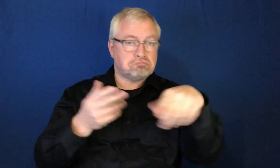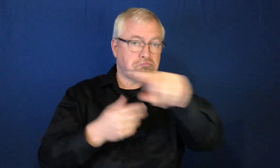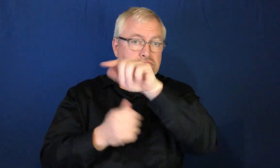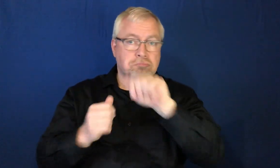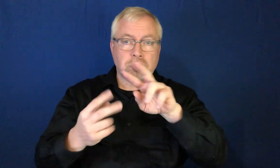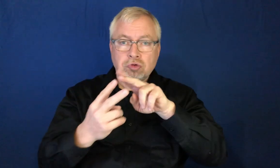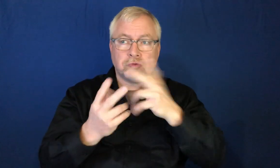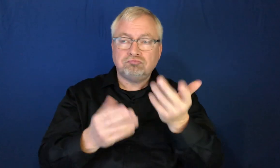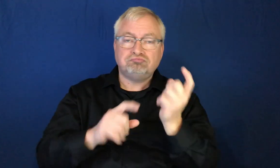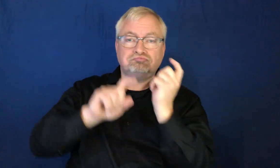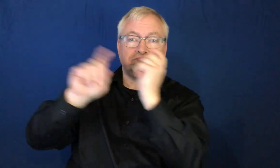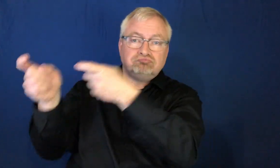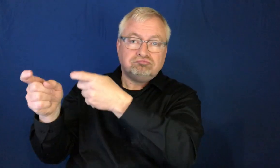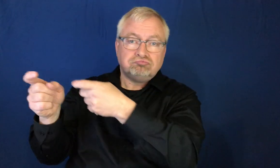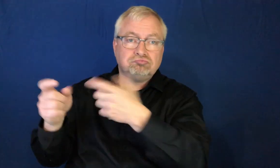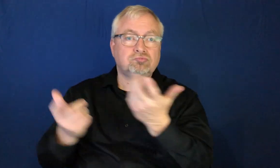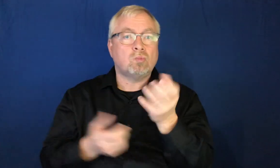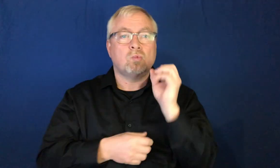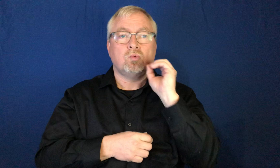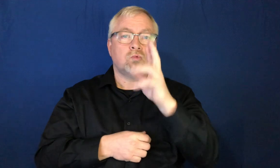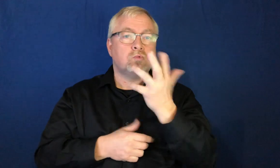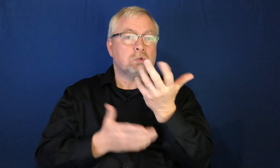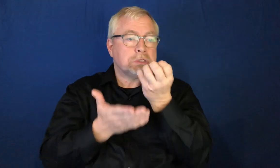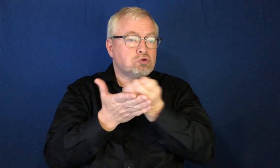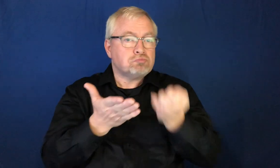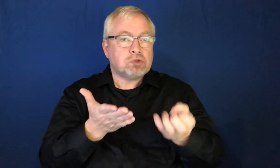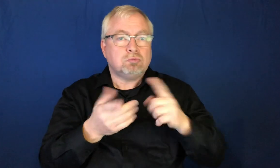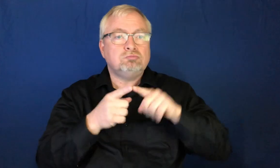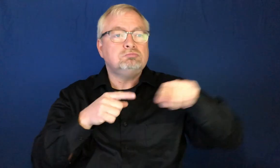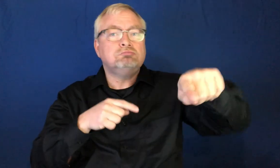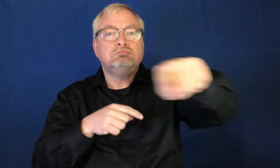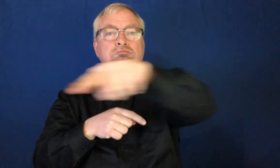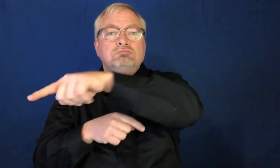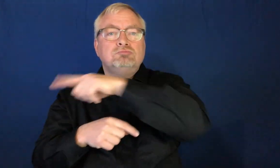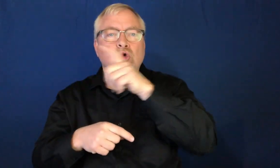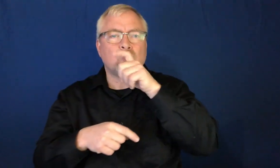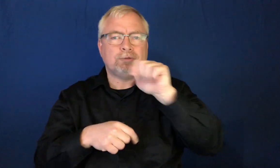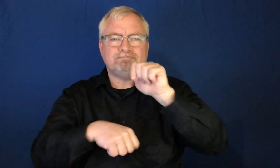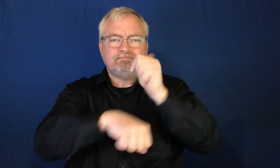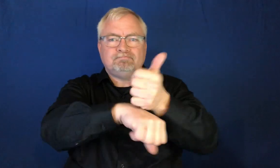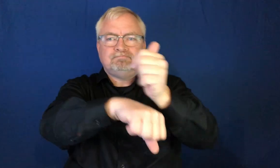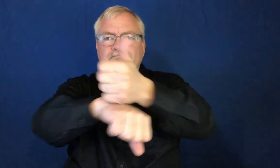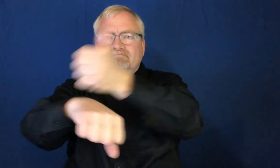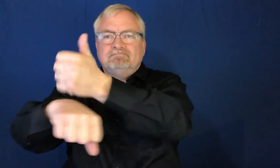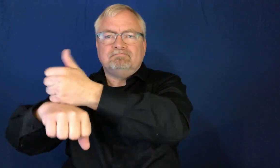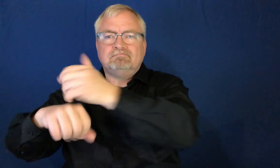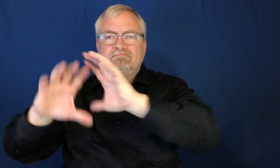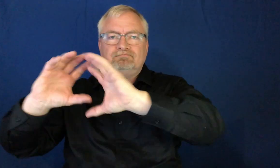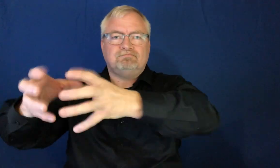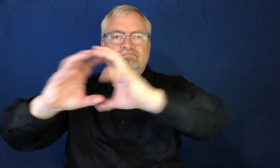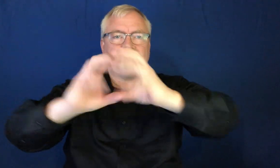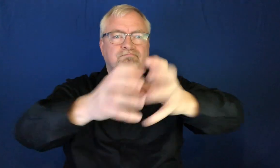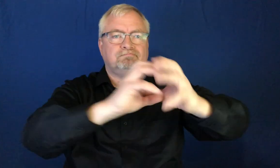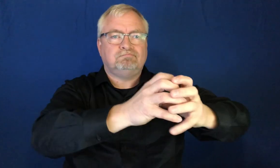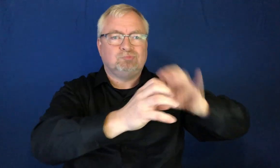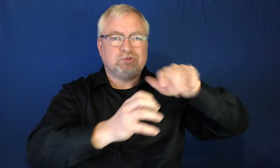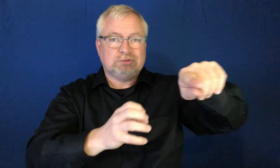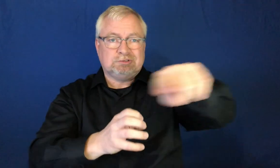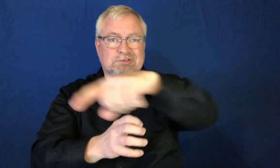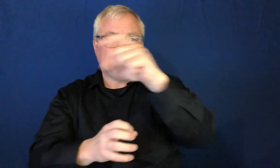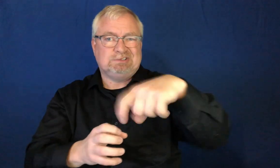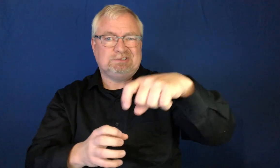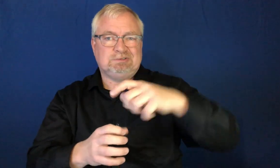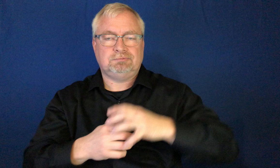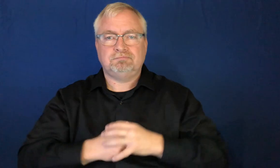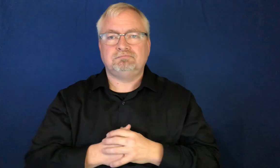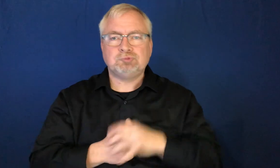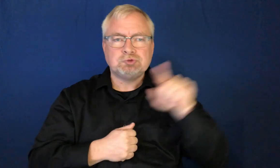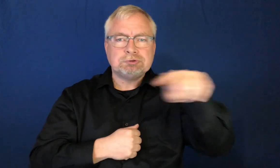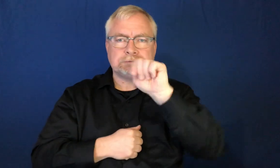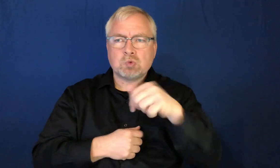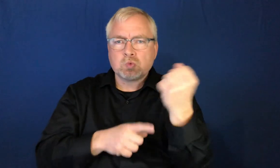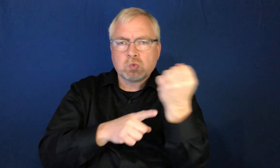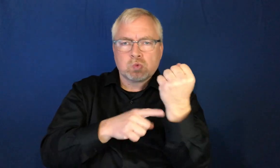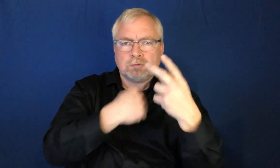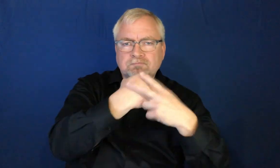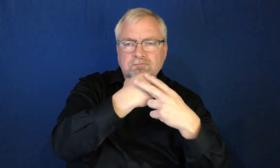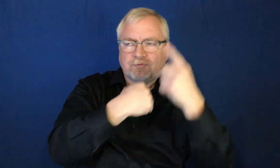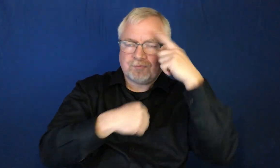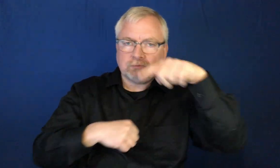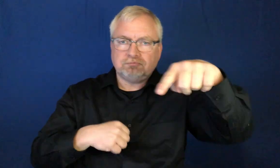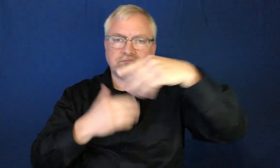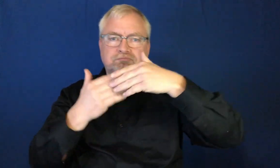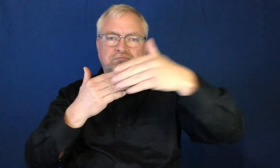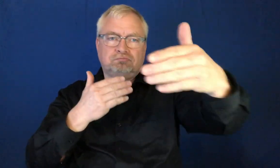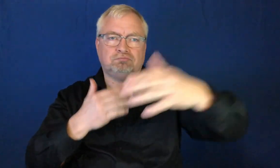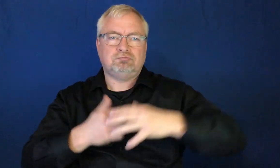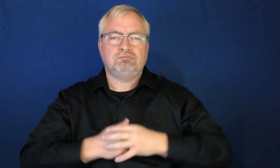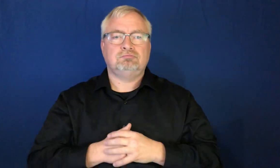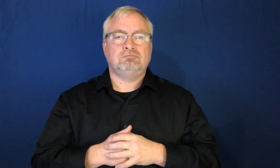and either donate such equipment to a local coordinating entity or preserve it.